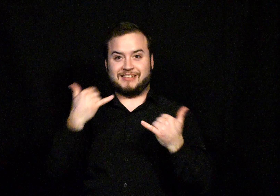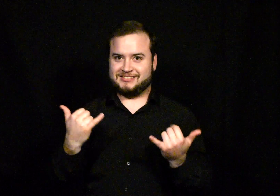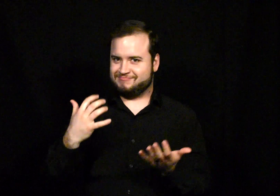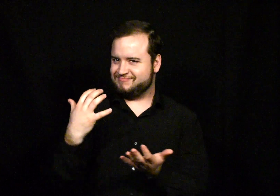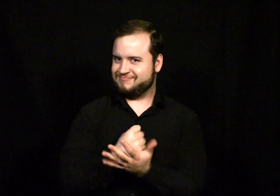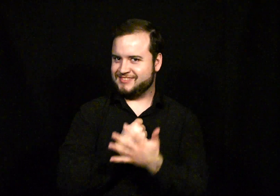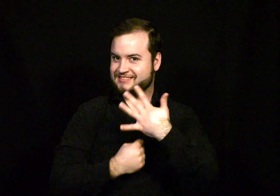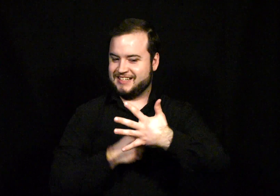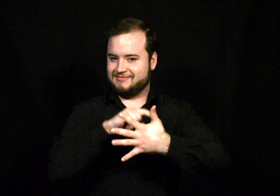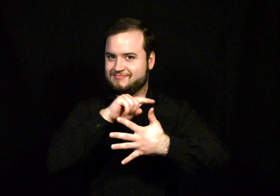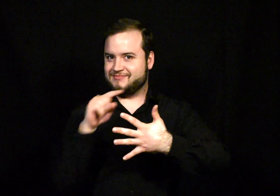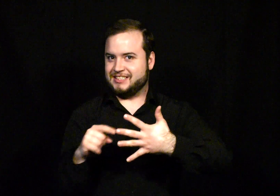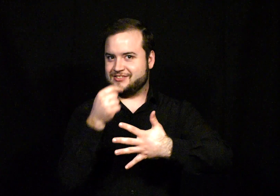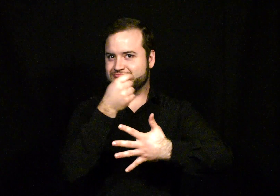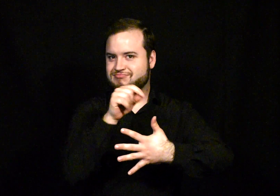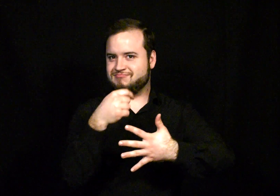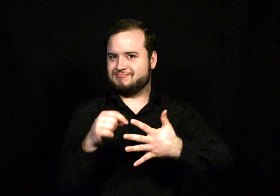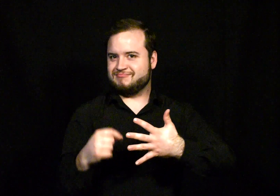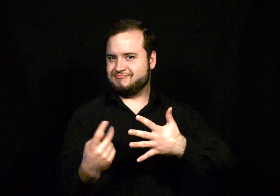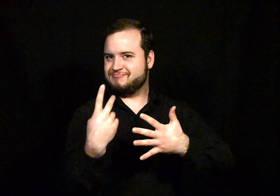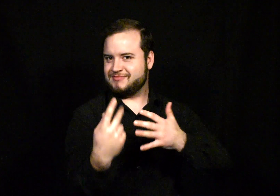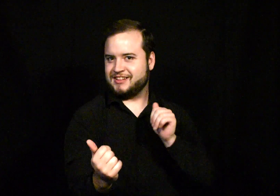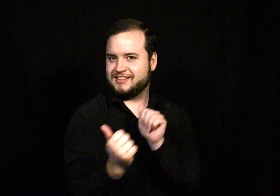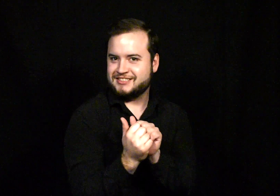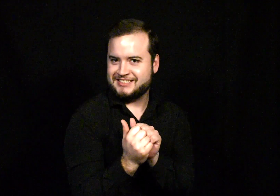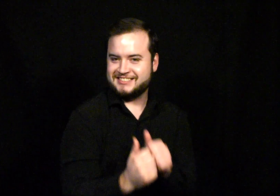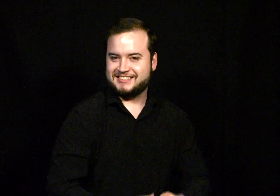Let’s go through the checklist together.